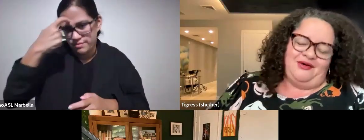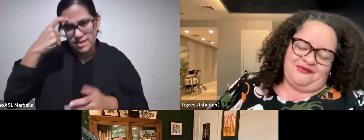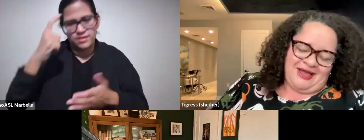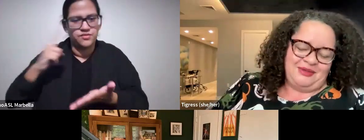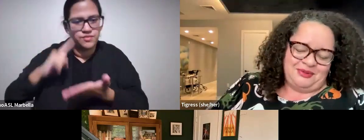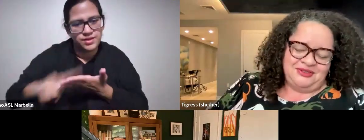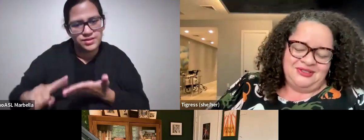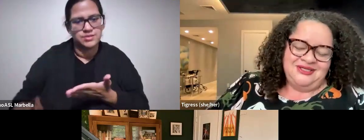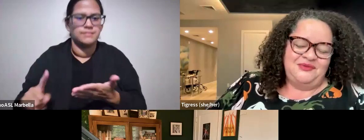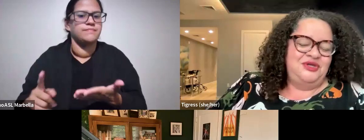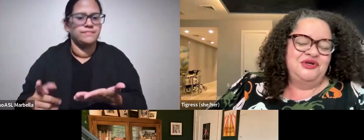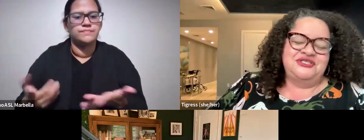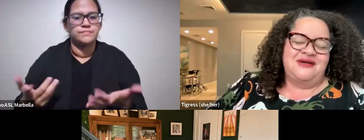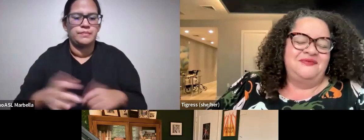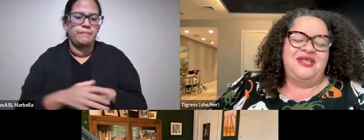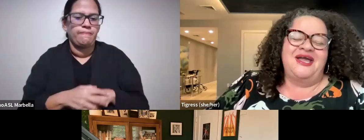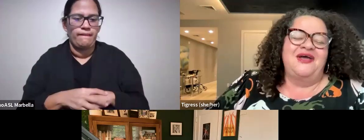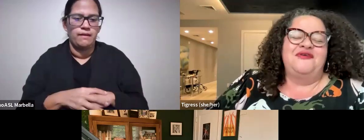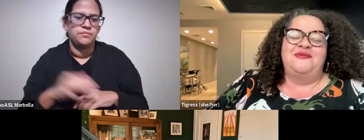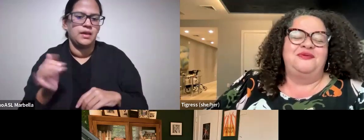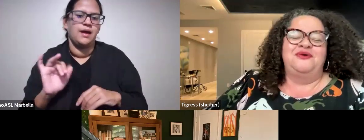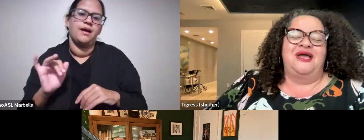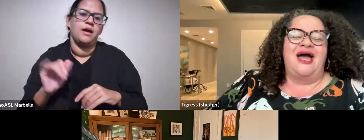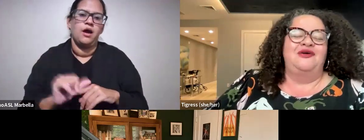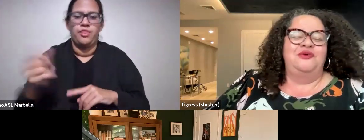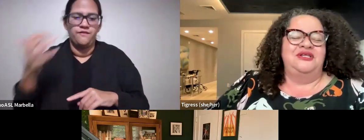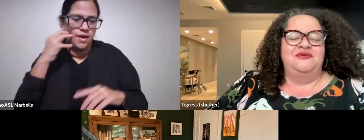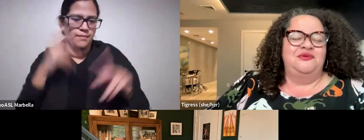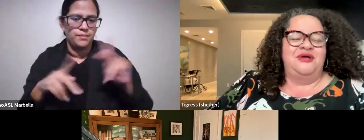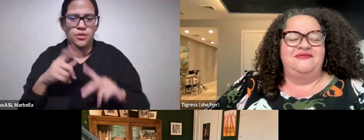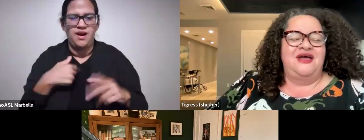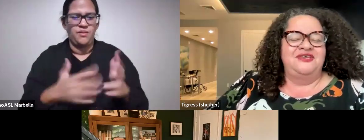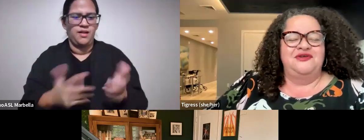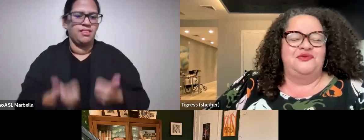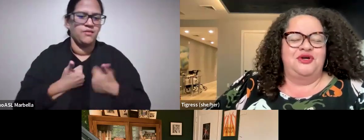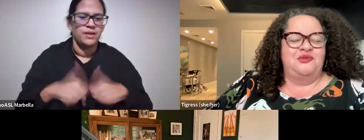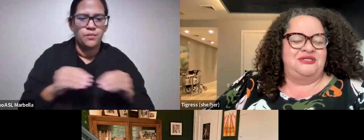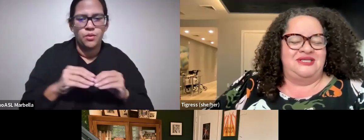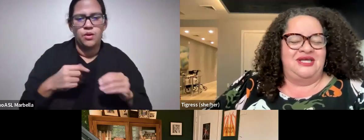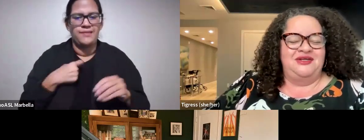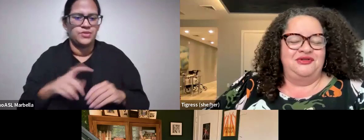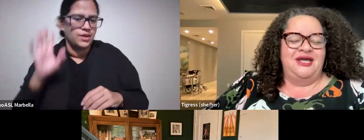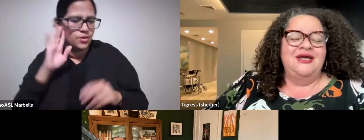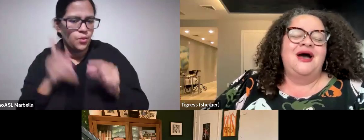about fat people, when other fat people who are like, I don't want to live in a word white. You have to hear the word obesity, and you're like,